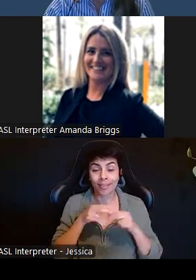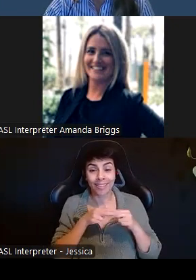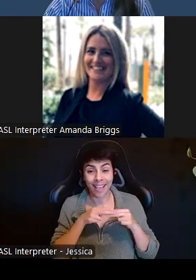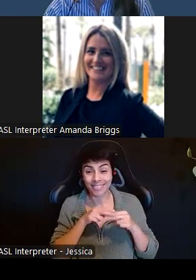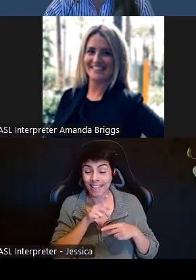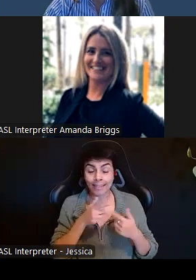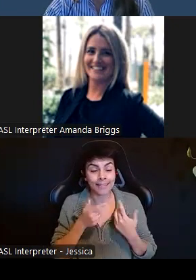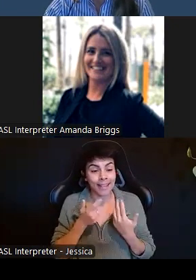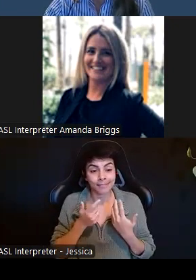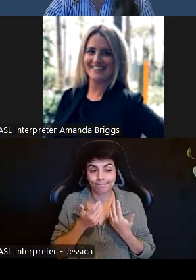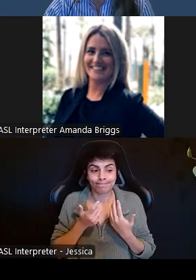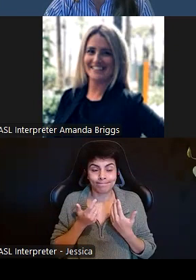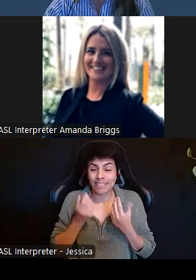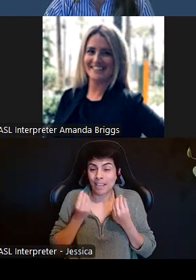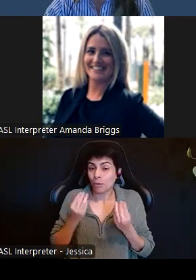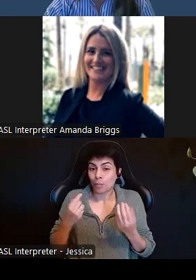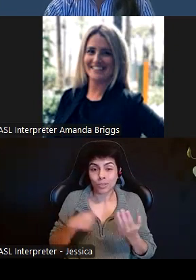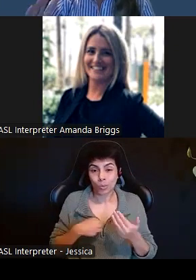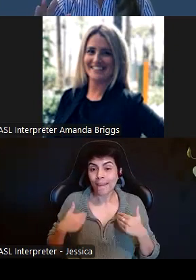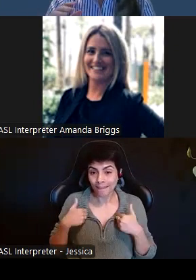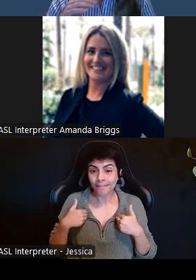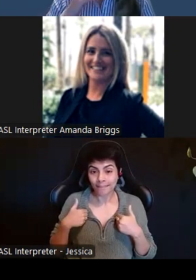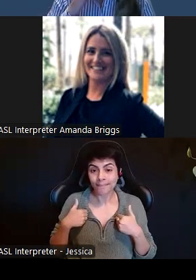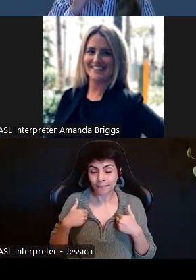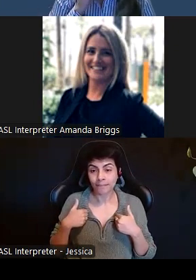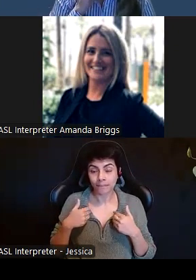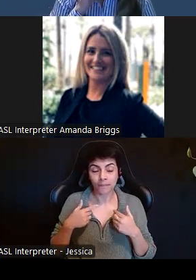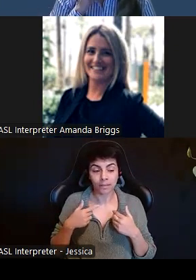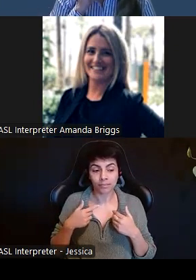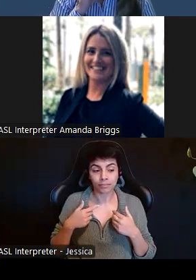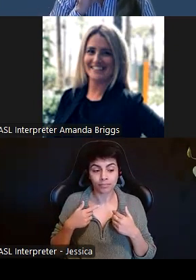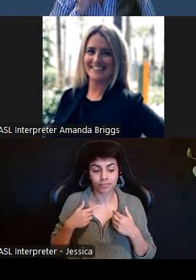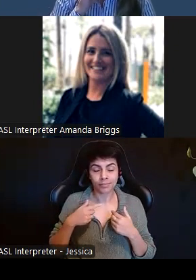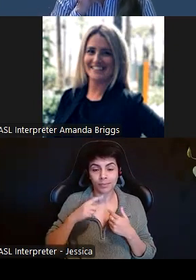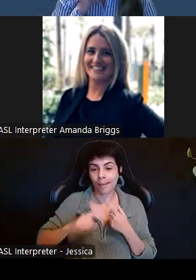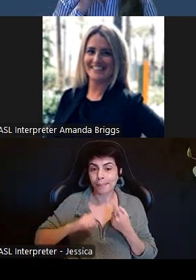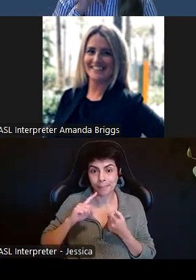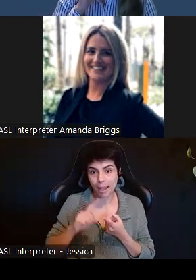the Department of Health Care Services on how, this how the decision